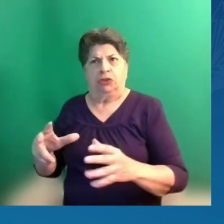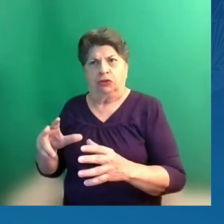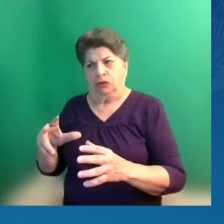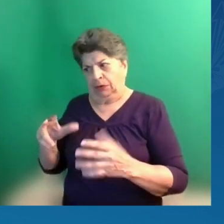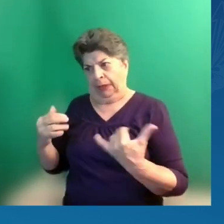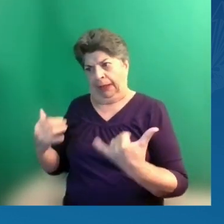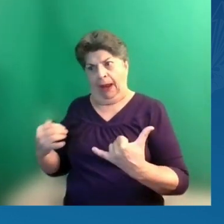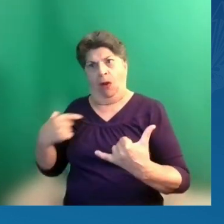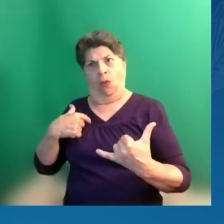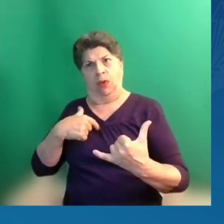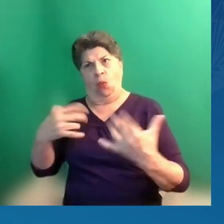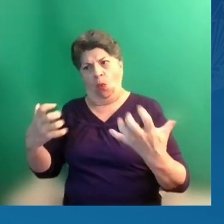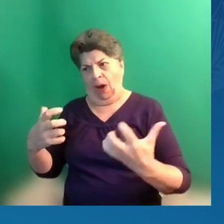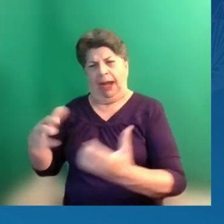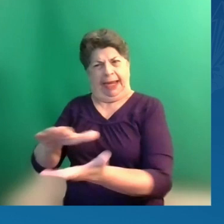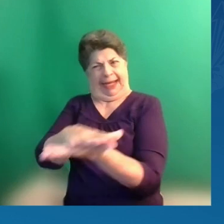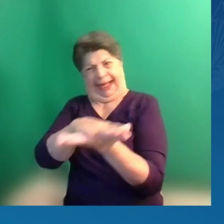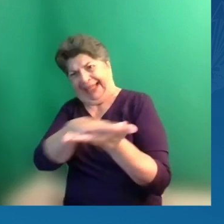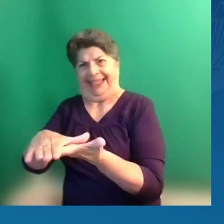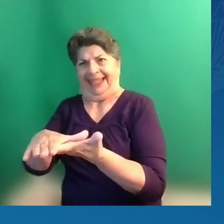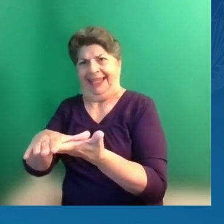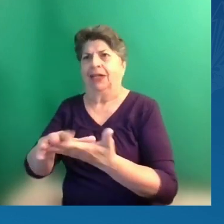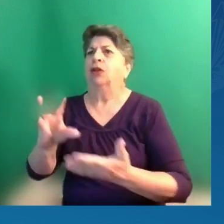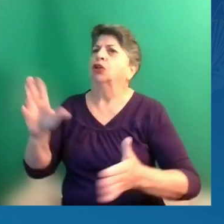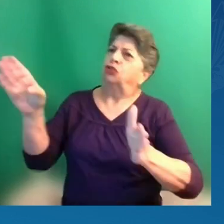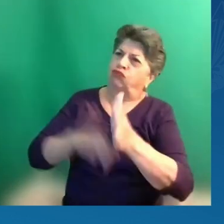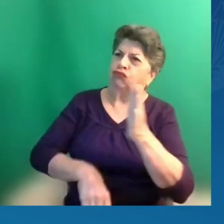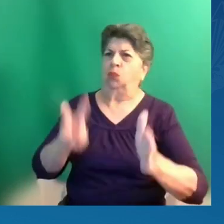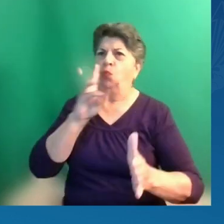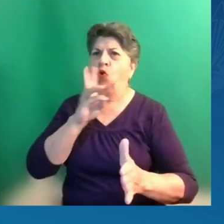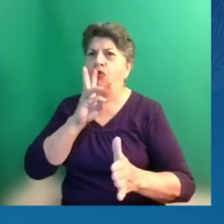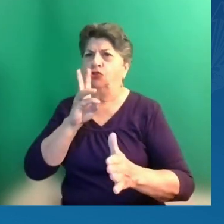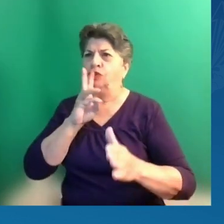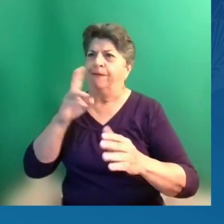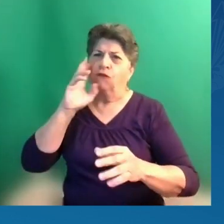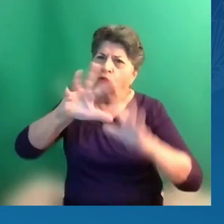to reduce global poverty through sustainable and inclusive economic growth.